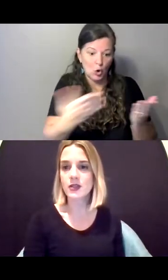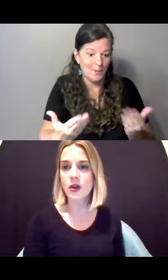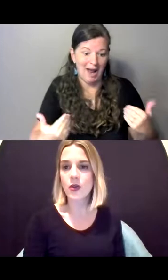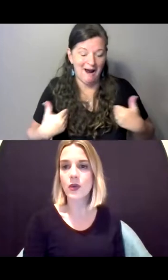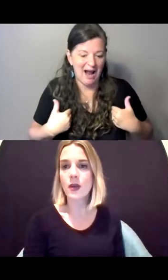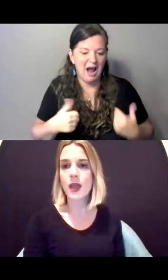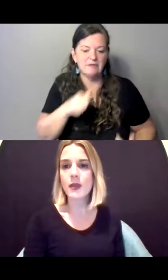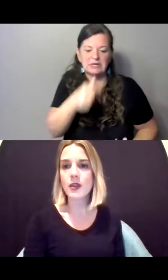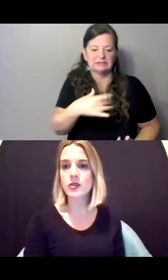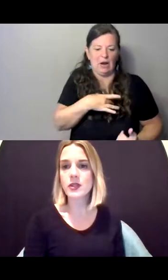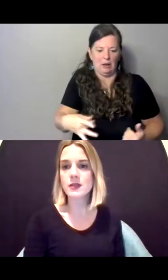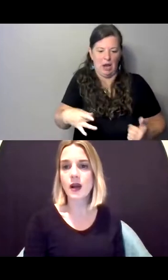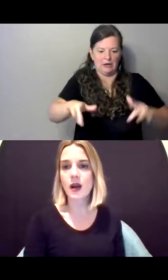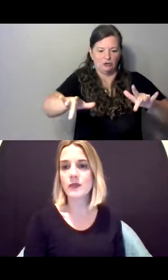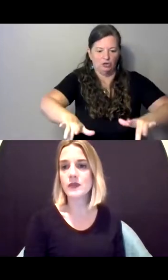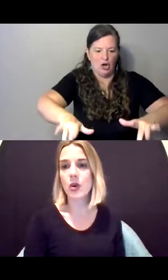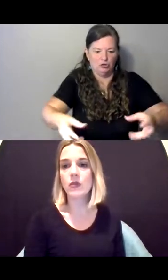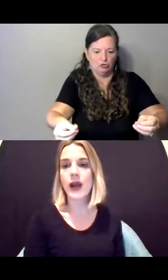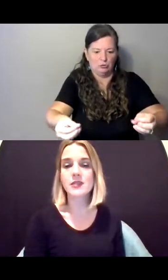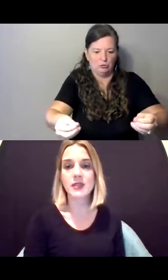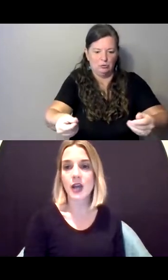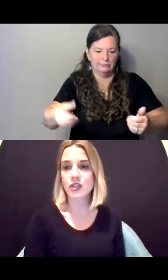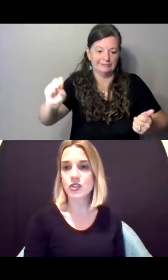So, maybe your students don't like to be touched